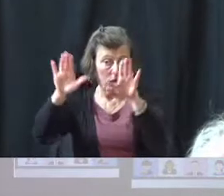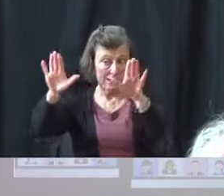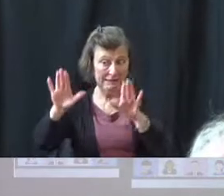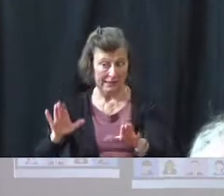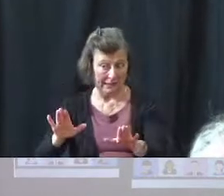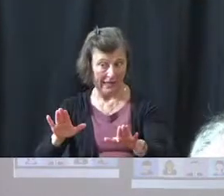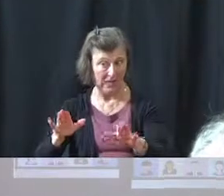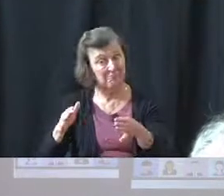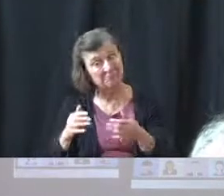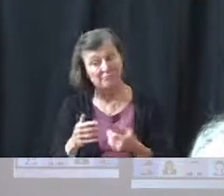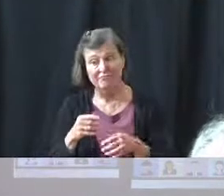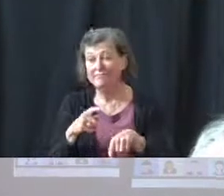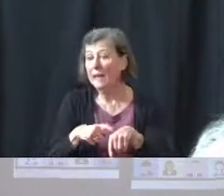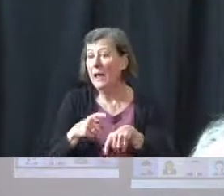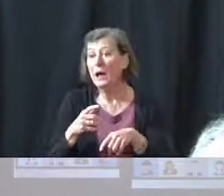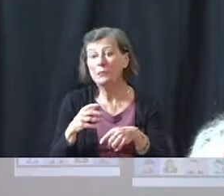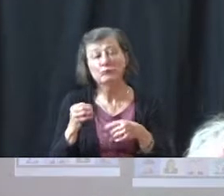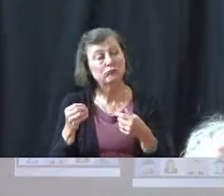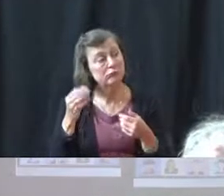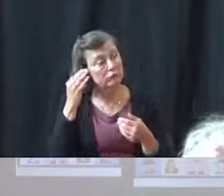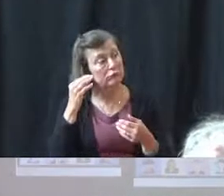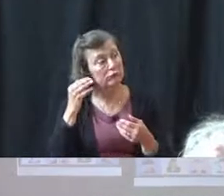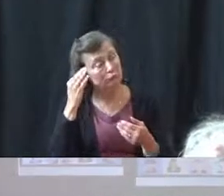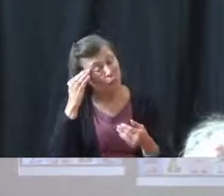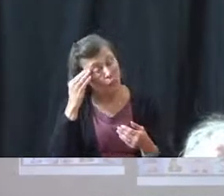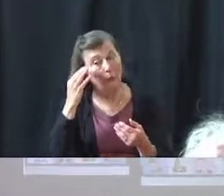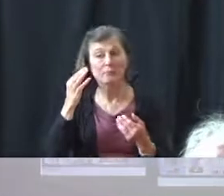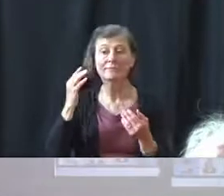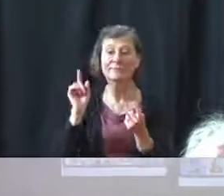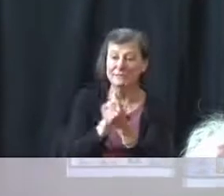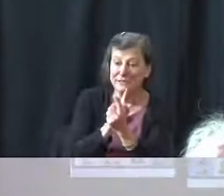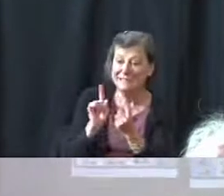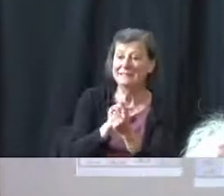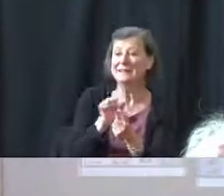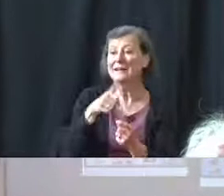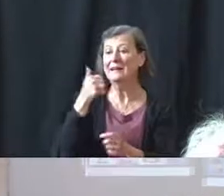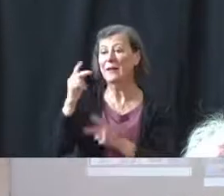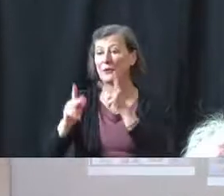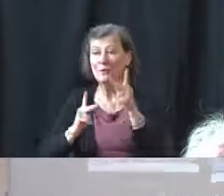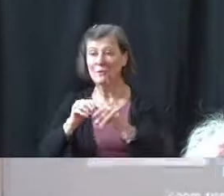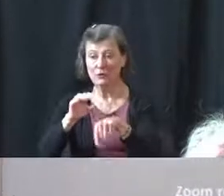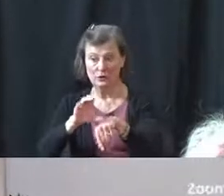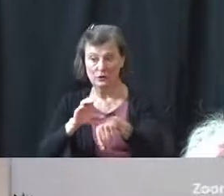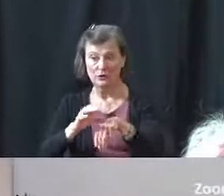Give you a chance to get to know other members of the congregation, have a good conversation with them.